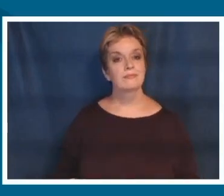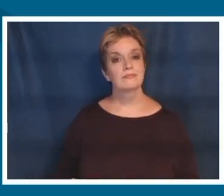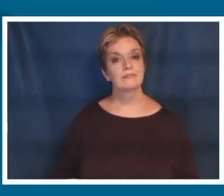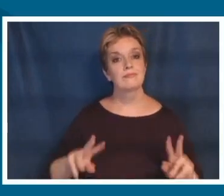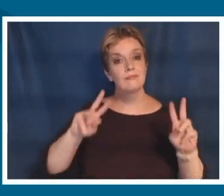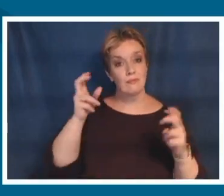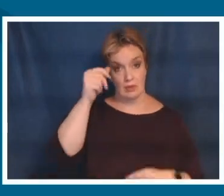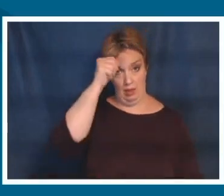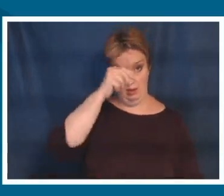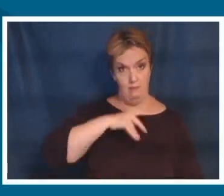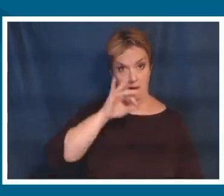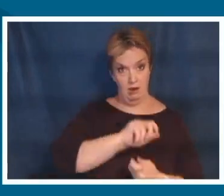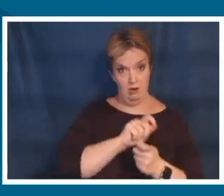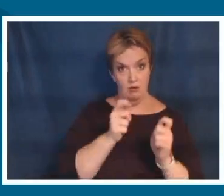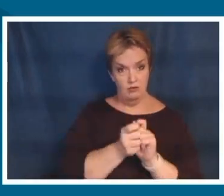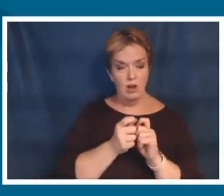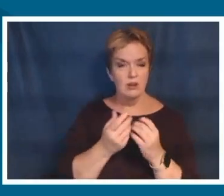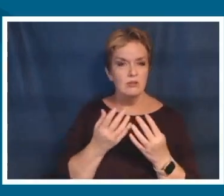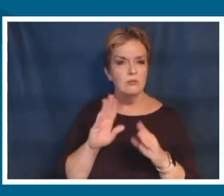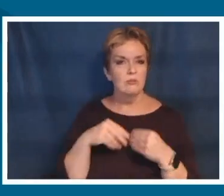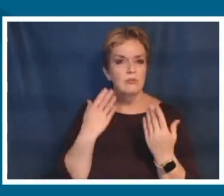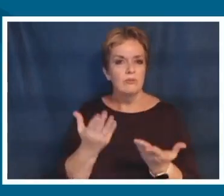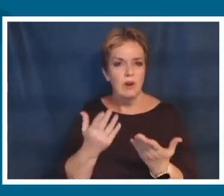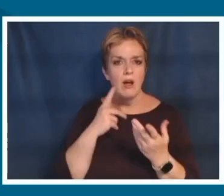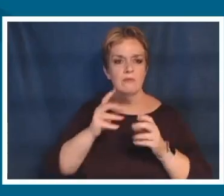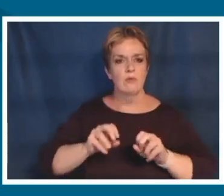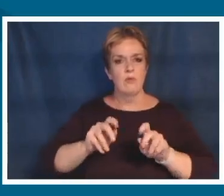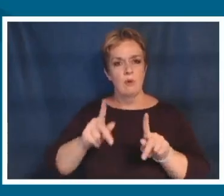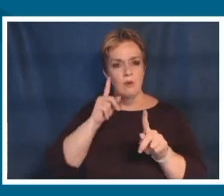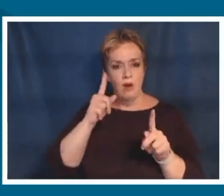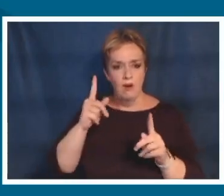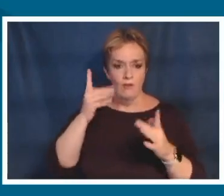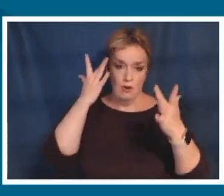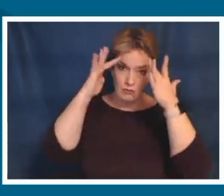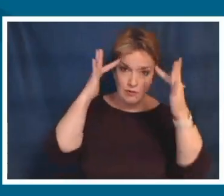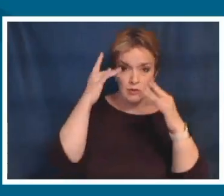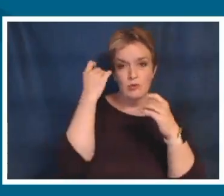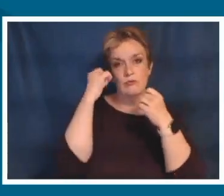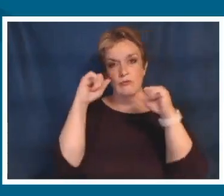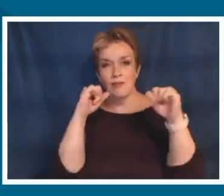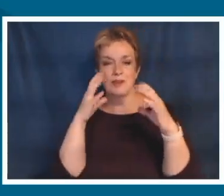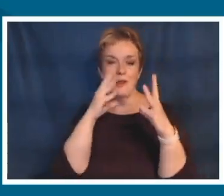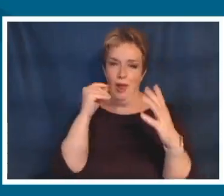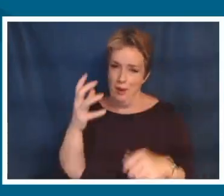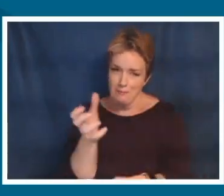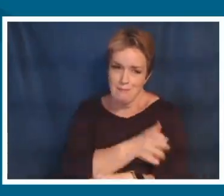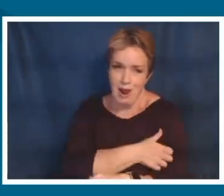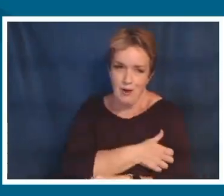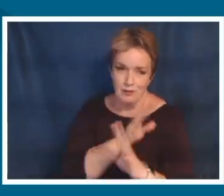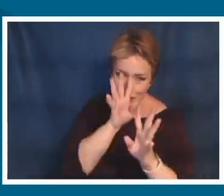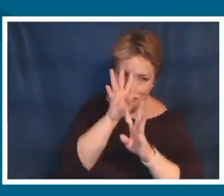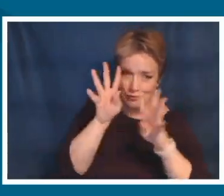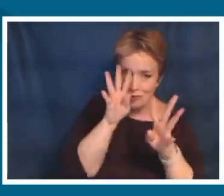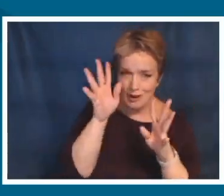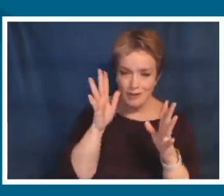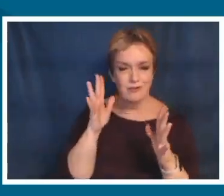revolutionary powerful loving brilliant and creative black men to share their stories